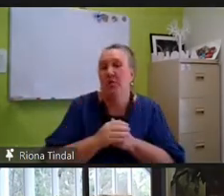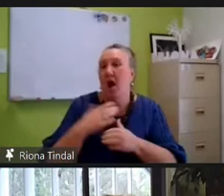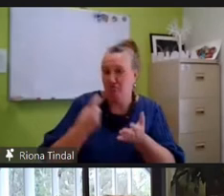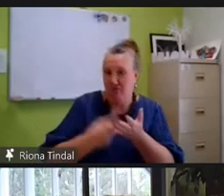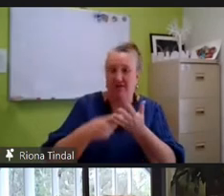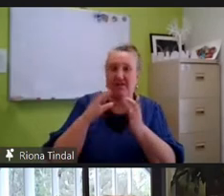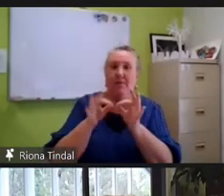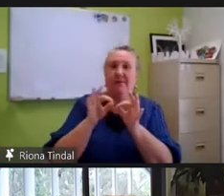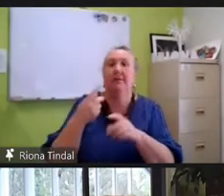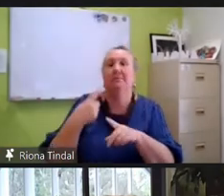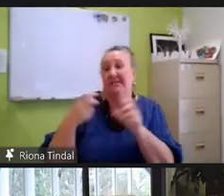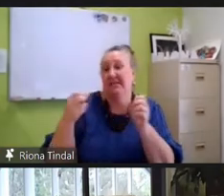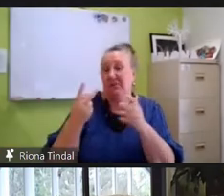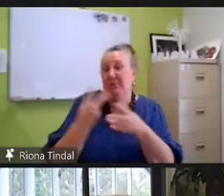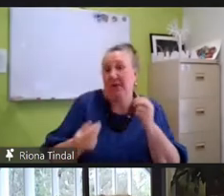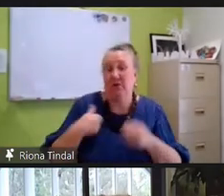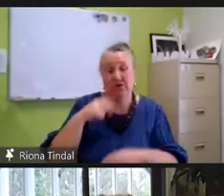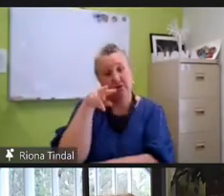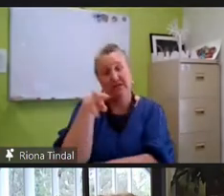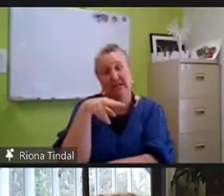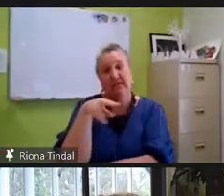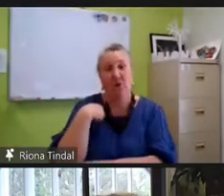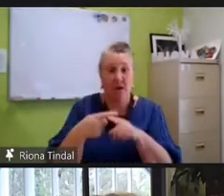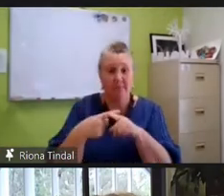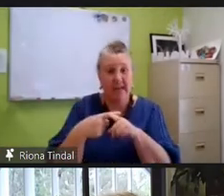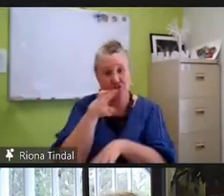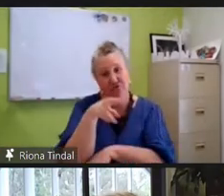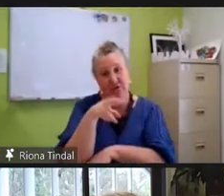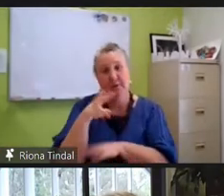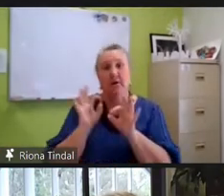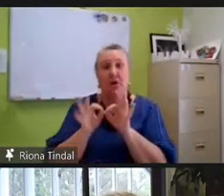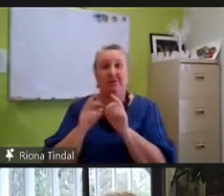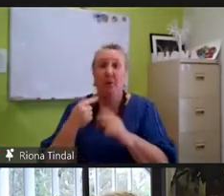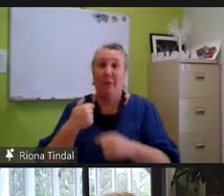very unequal. So I prefer to have interpreters there and also the option of captions. I can